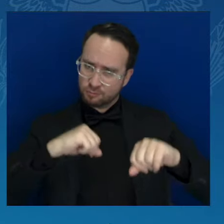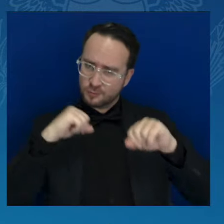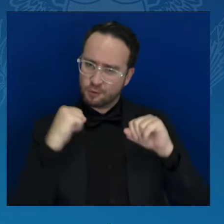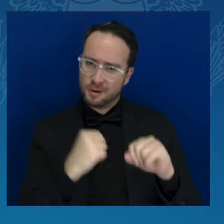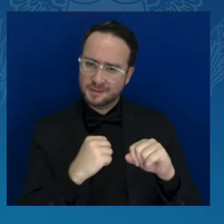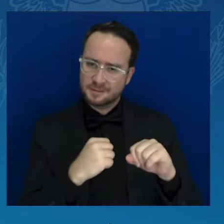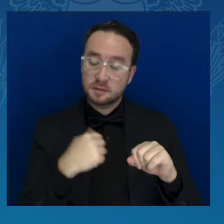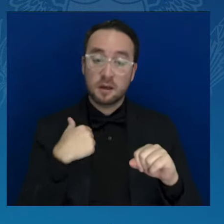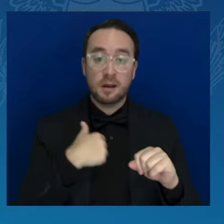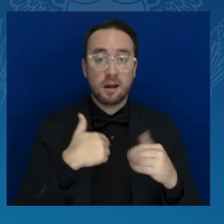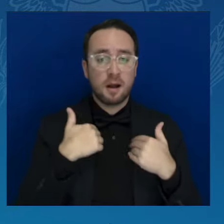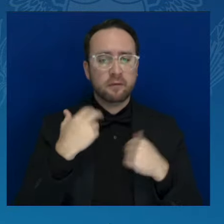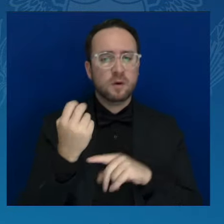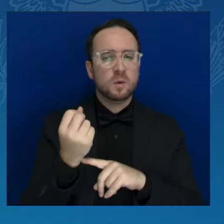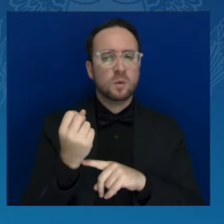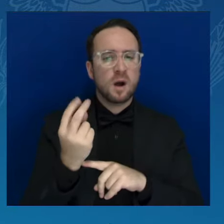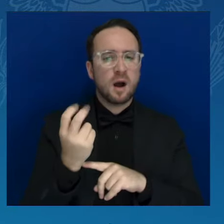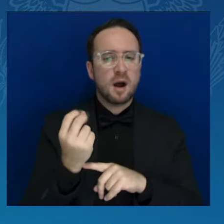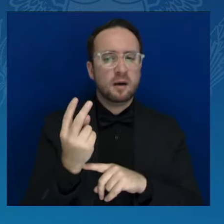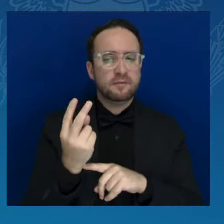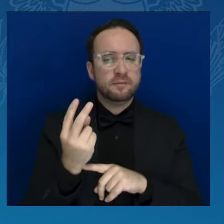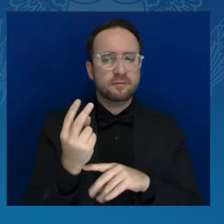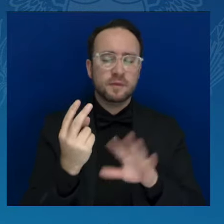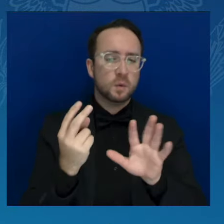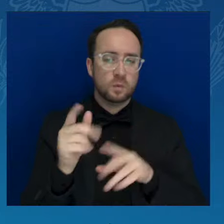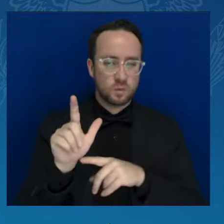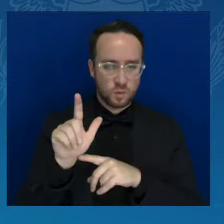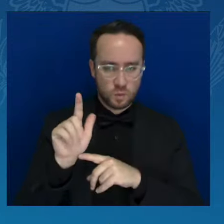methane emissions, hurricanes and so much more.